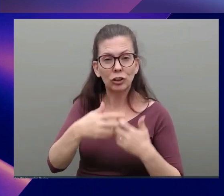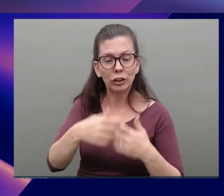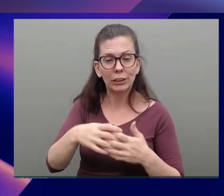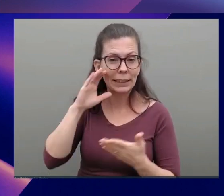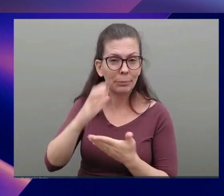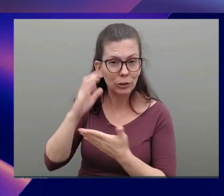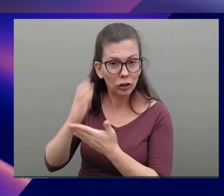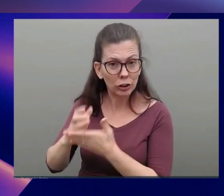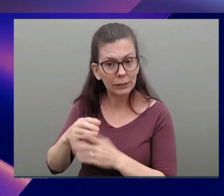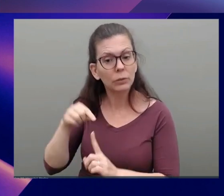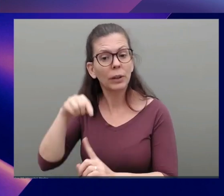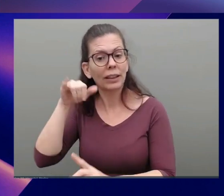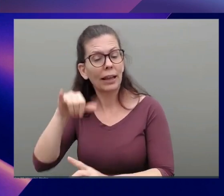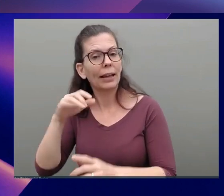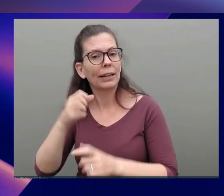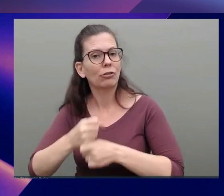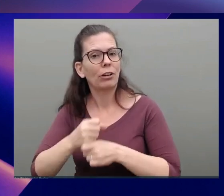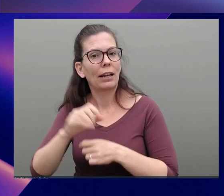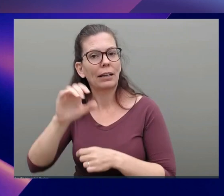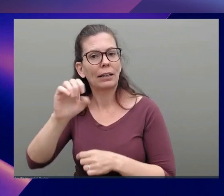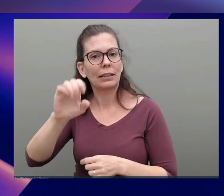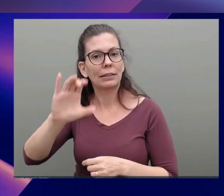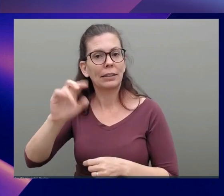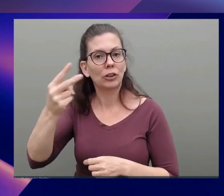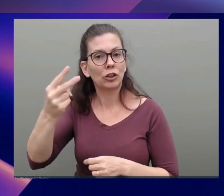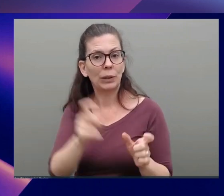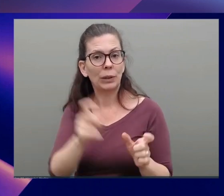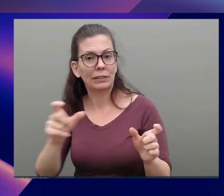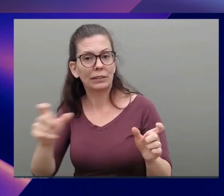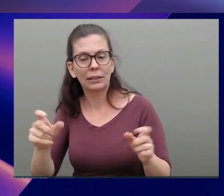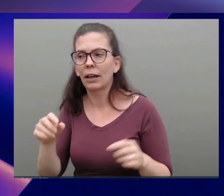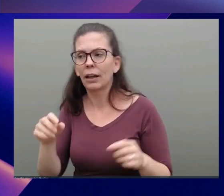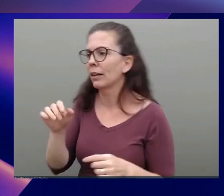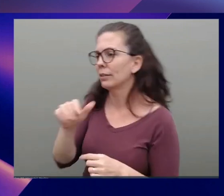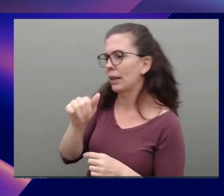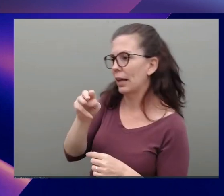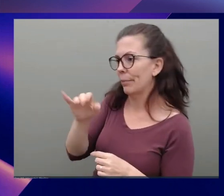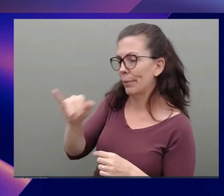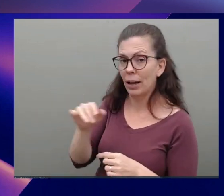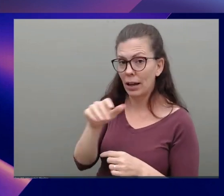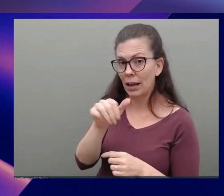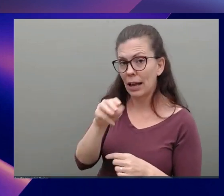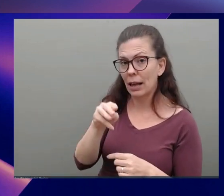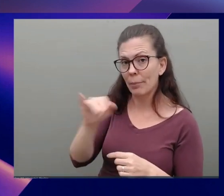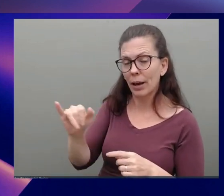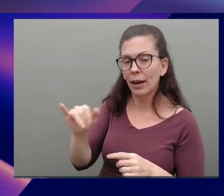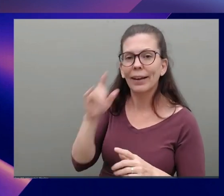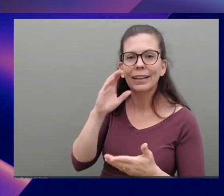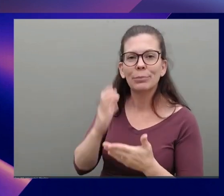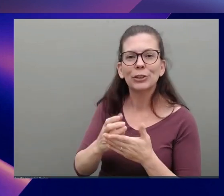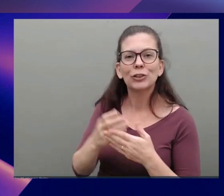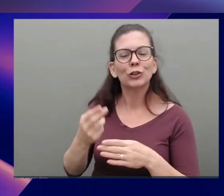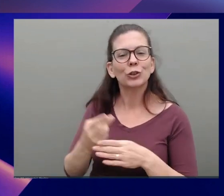it can create EC2 instances. Okay, so that's the AMI, and the AMI is the image that's used to create the EC2 instance,